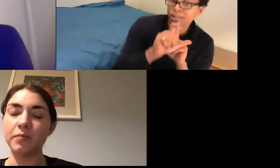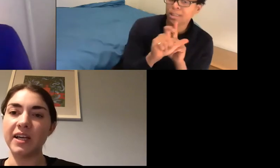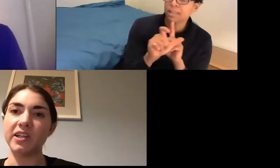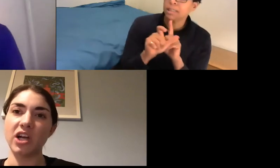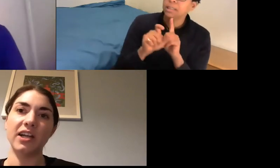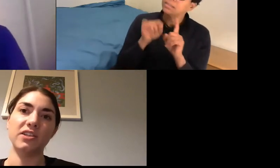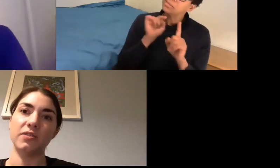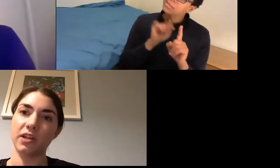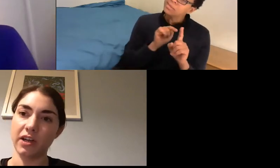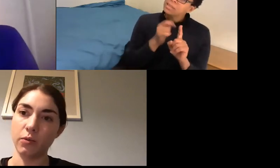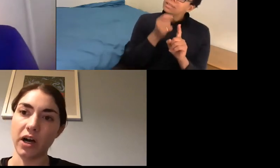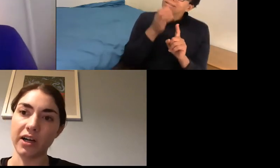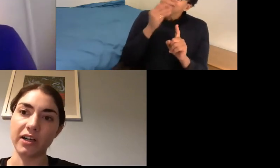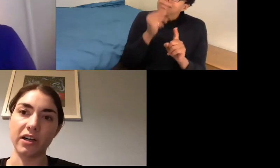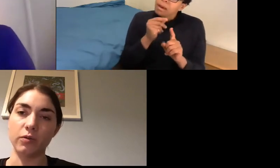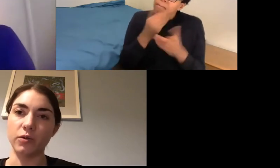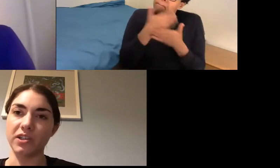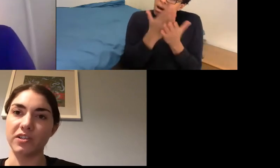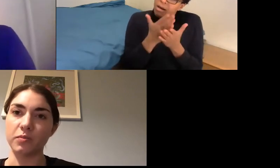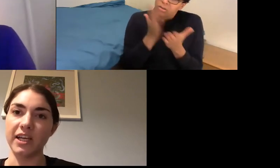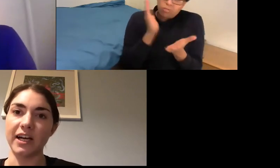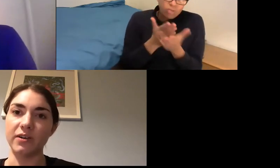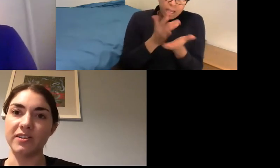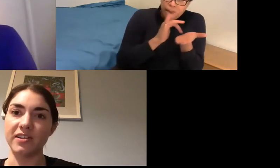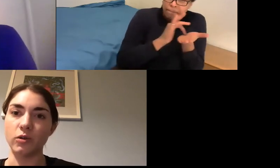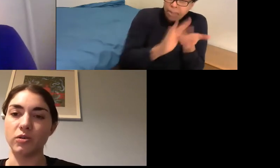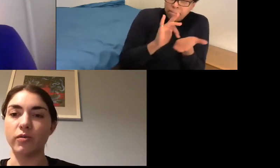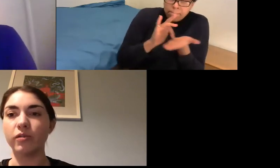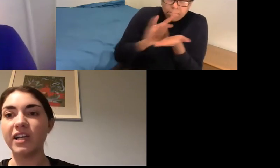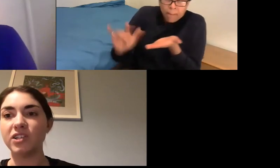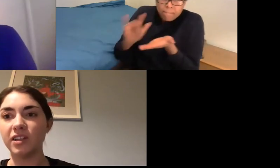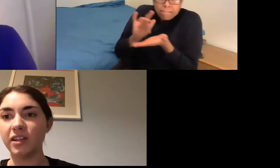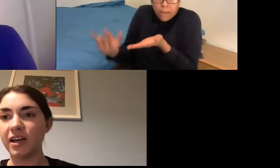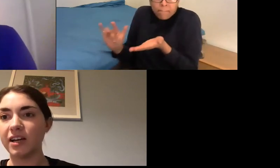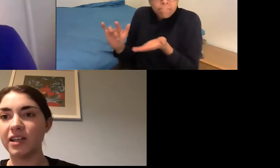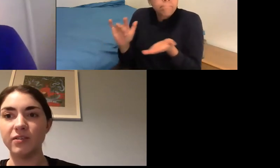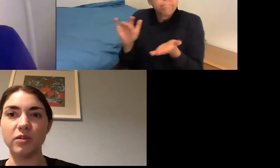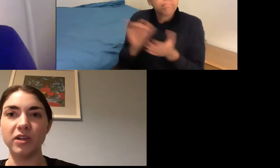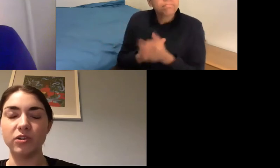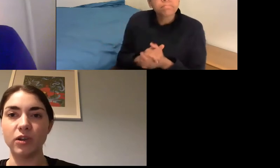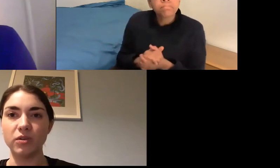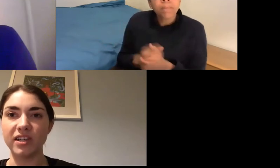a big challenge for the kind of work and kind of wanting to speak out is this sort of, erasure that inevitably results